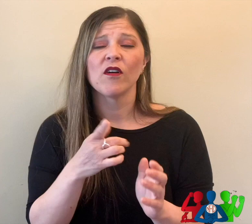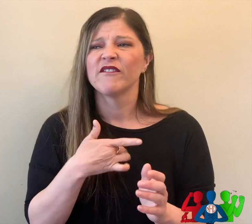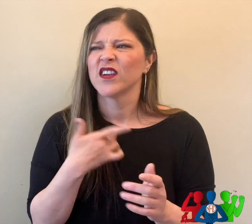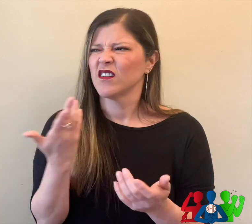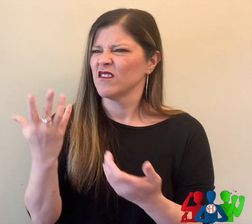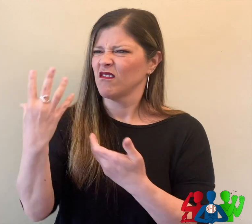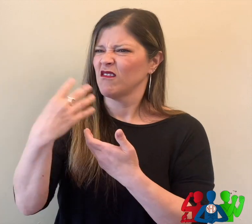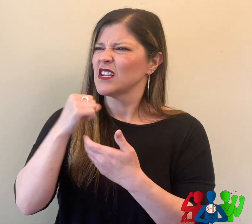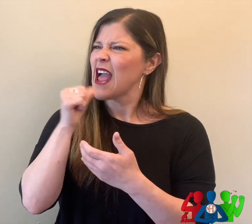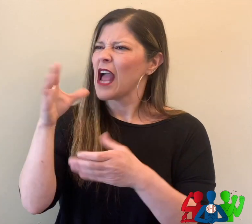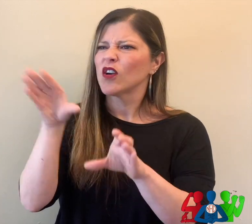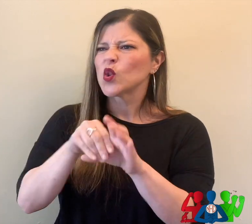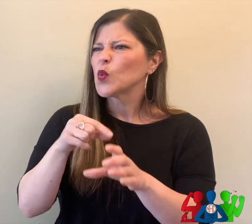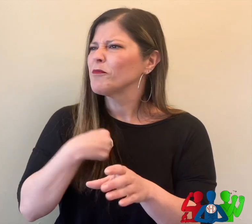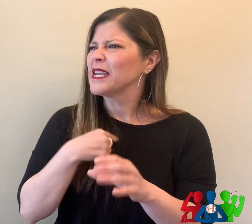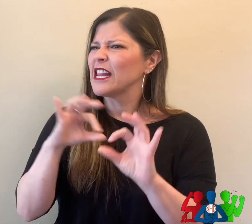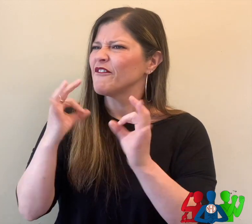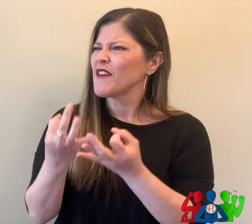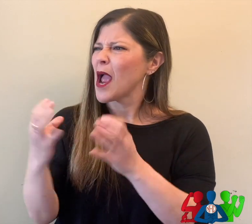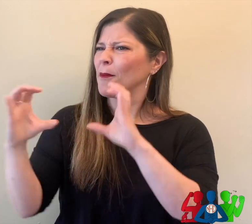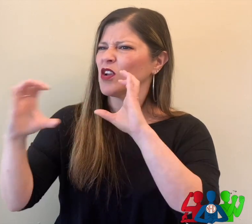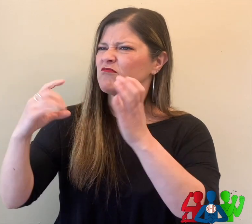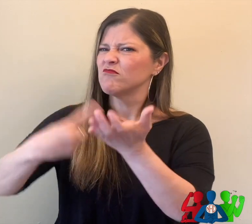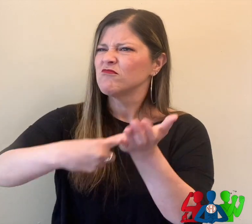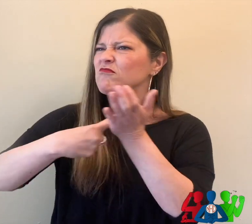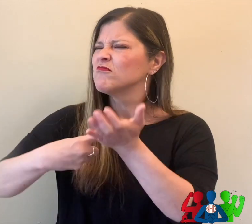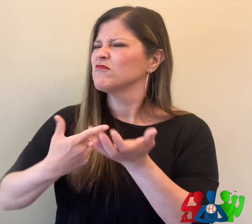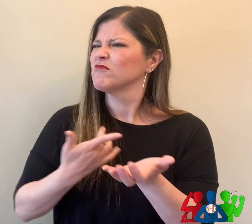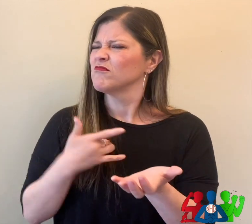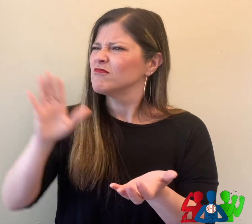communication with their families and stand up for themselves. For example, they